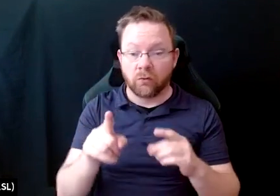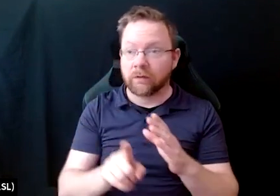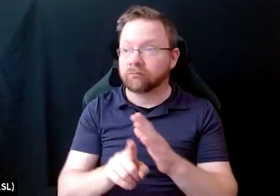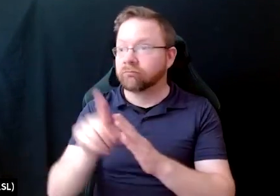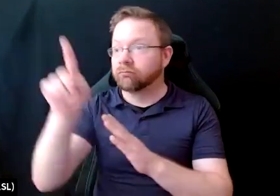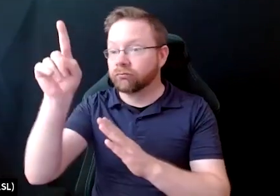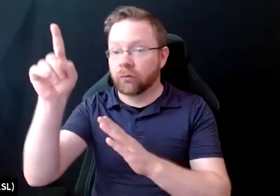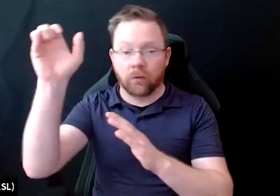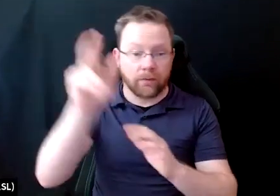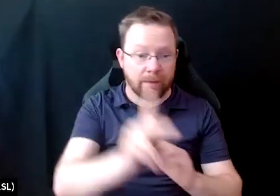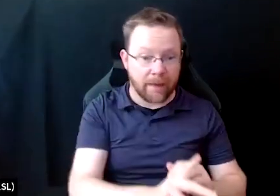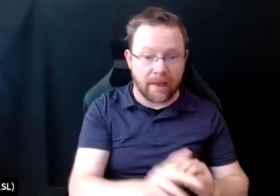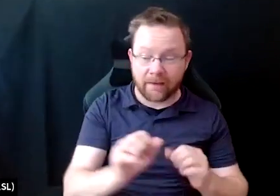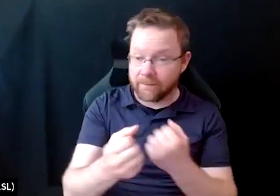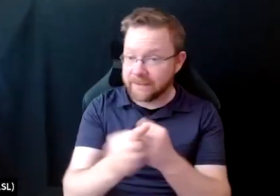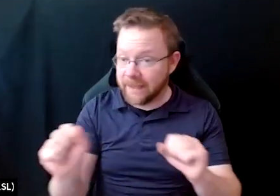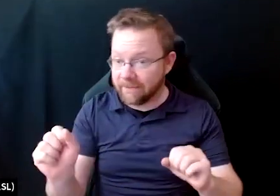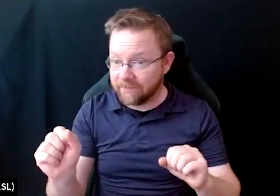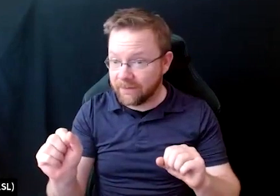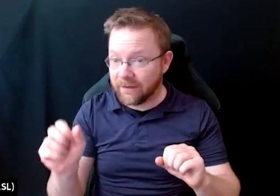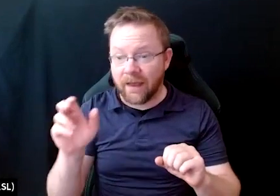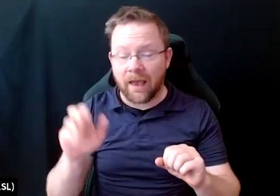The disabled person is to be able to leave the vehicle unassisted.